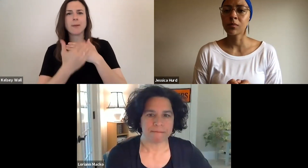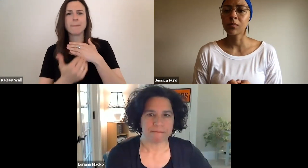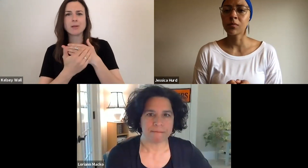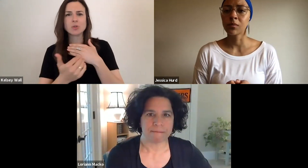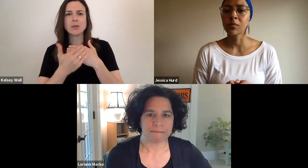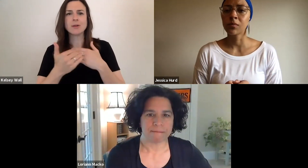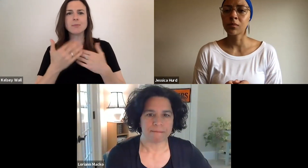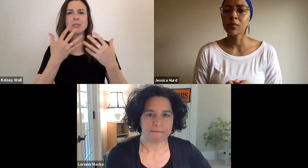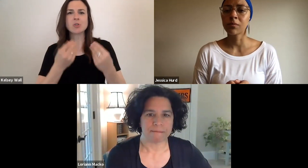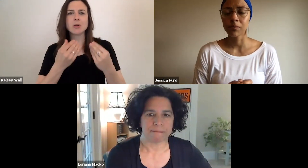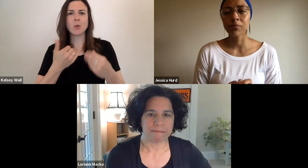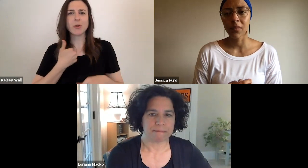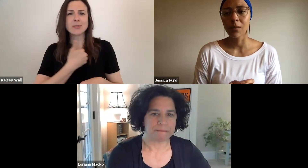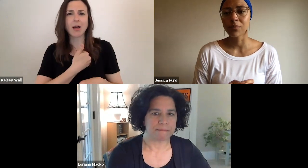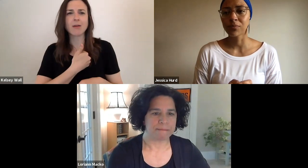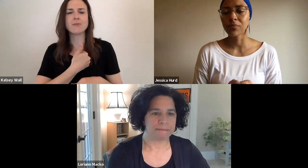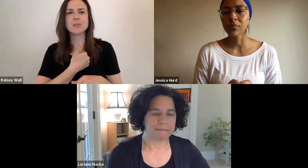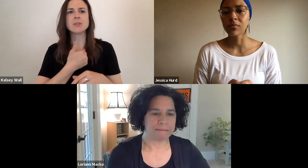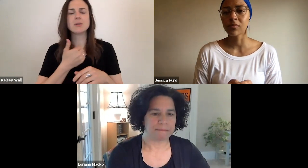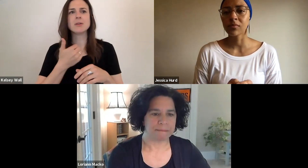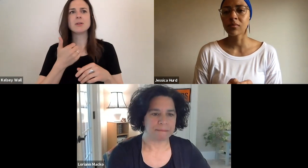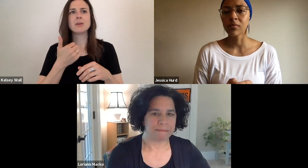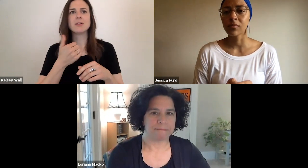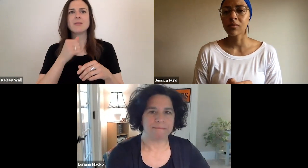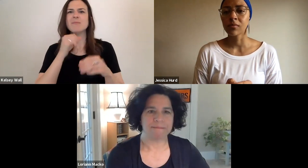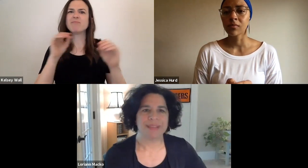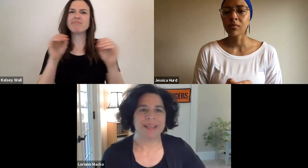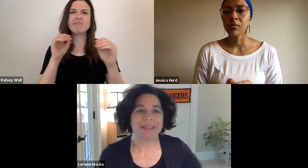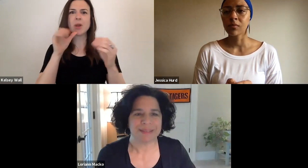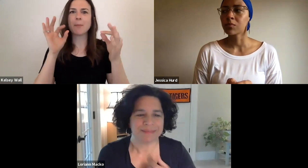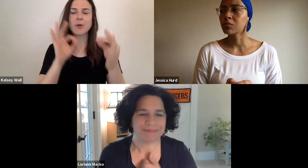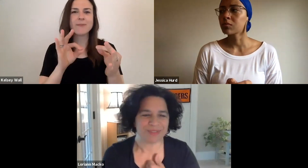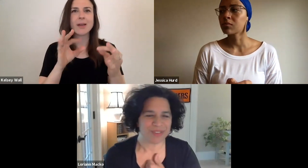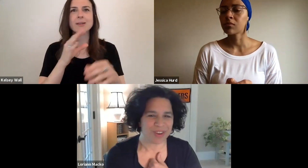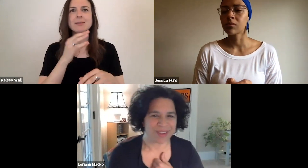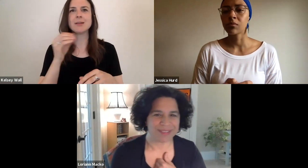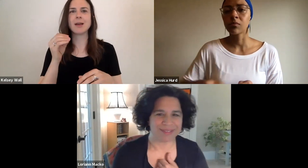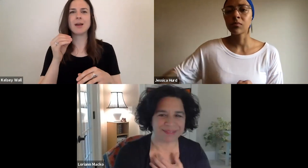I think it's important we talk about having compassion for ourselves and being gentle with ourselves.